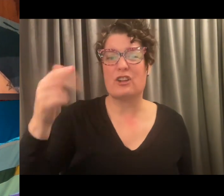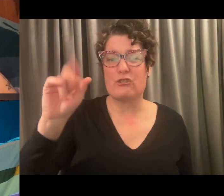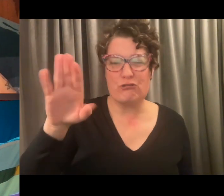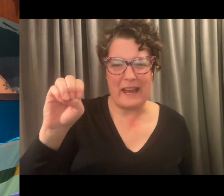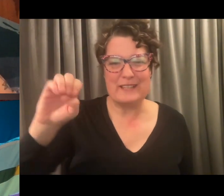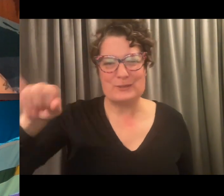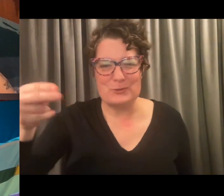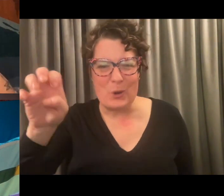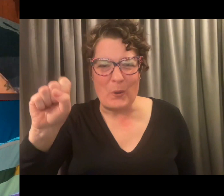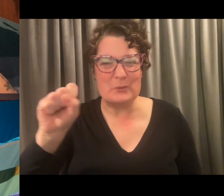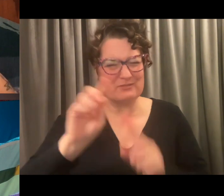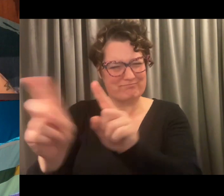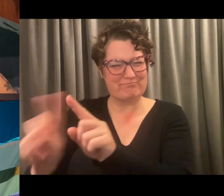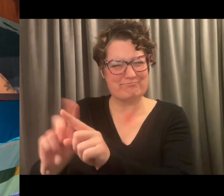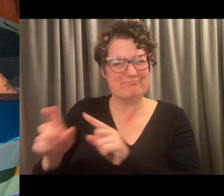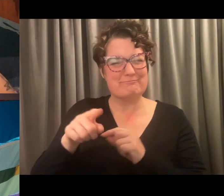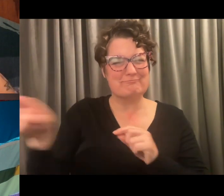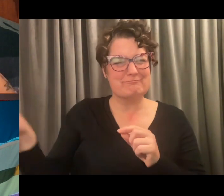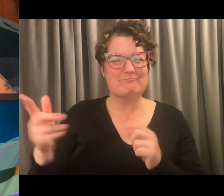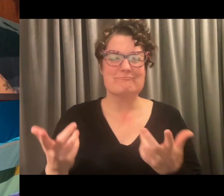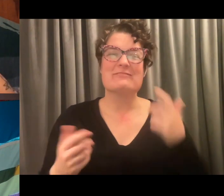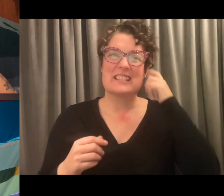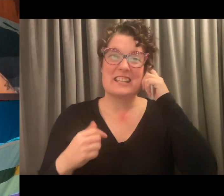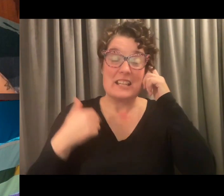Cindy Lauper was a really huge influence on me and like, you know,